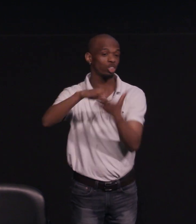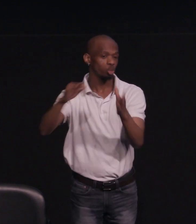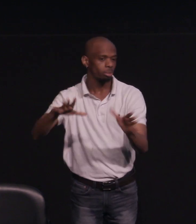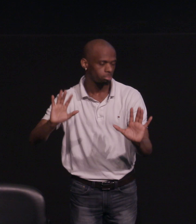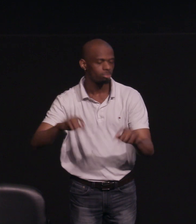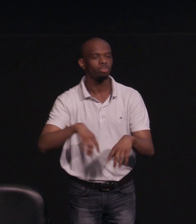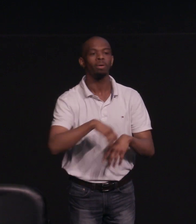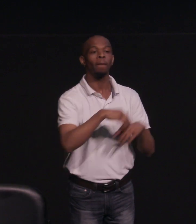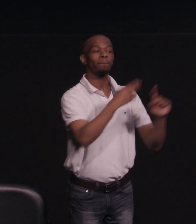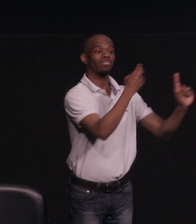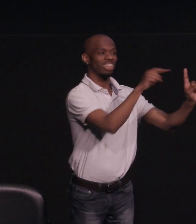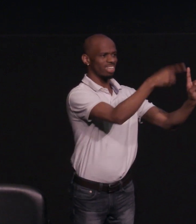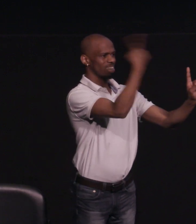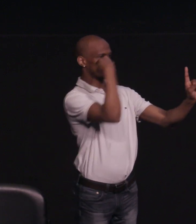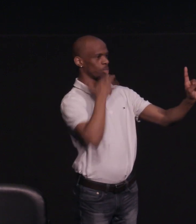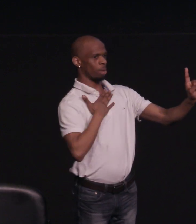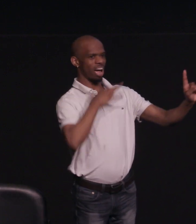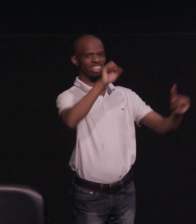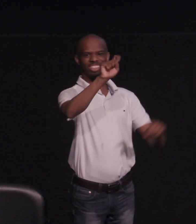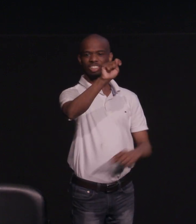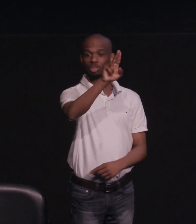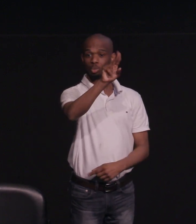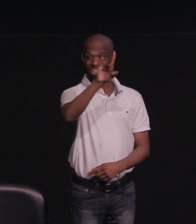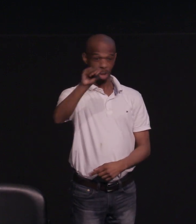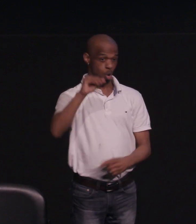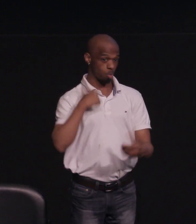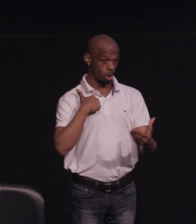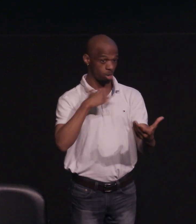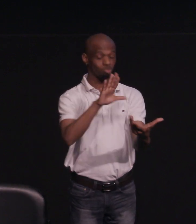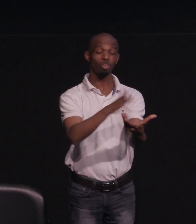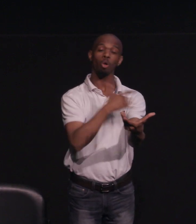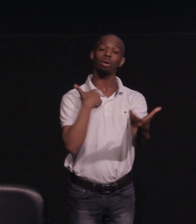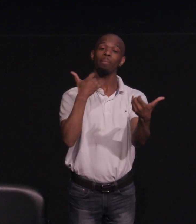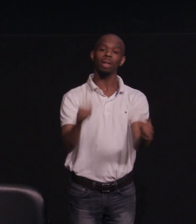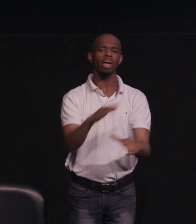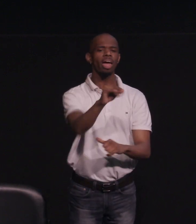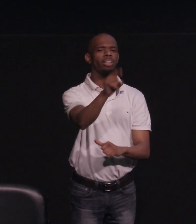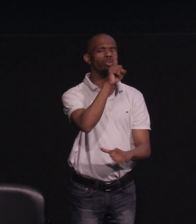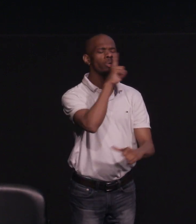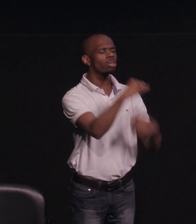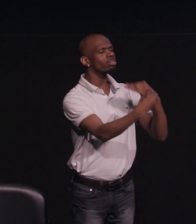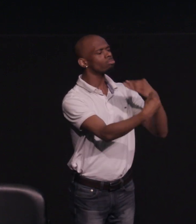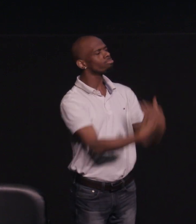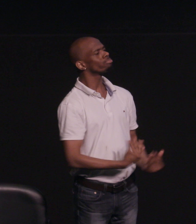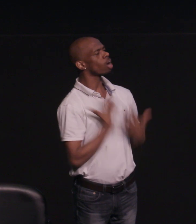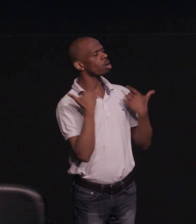I played the song for him and he encouraged me to really think about how I could bring my grandmother's presence more